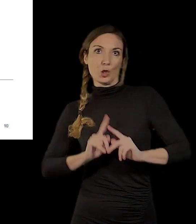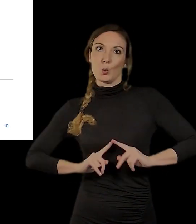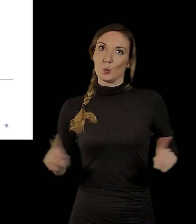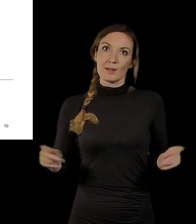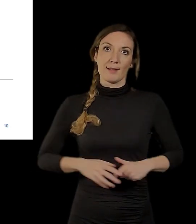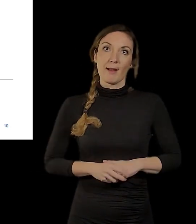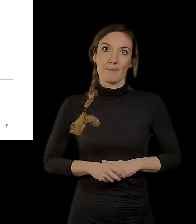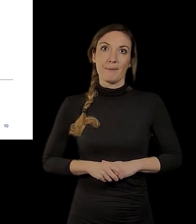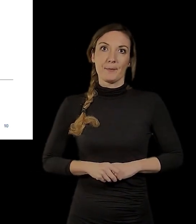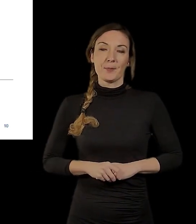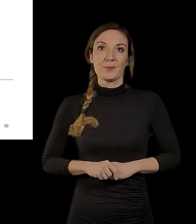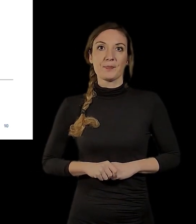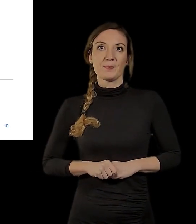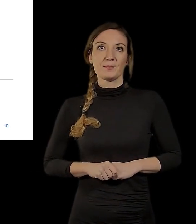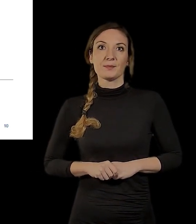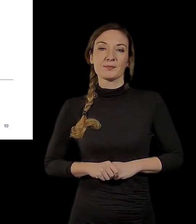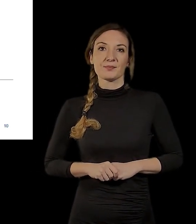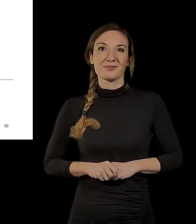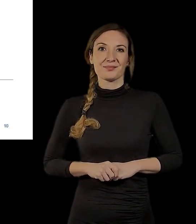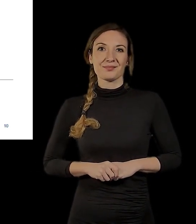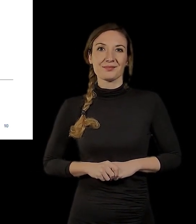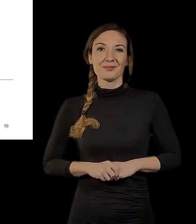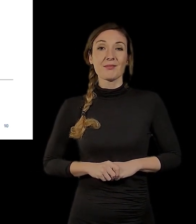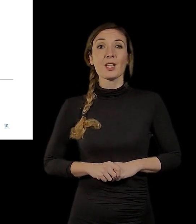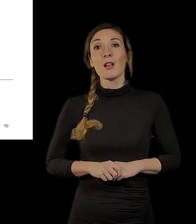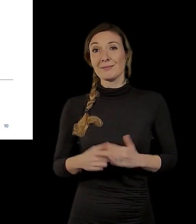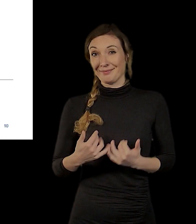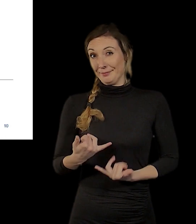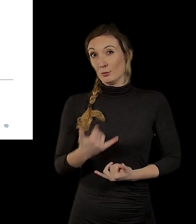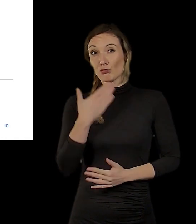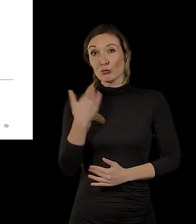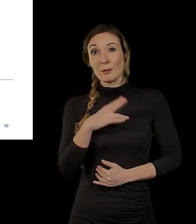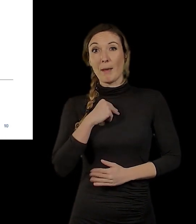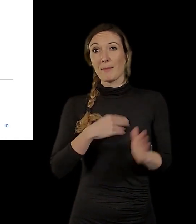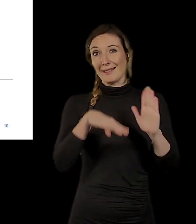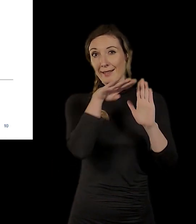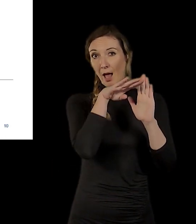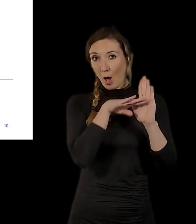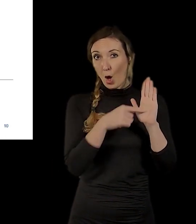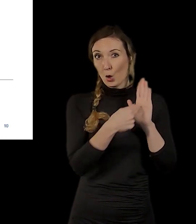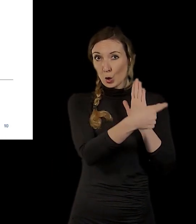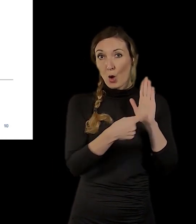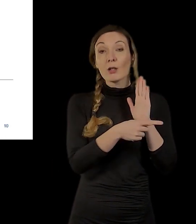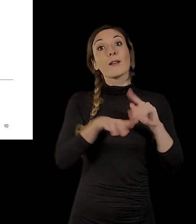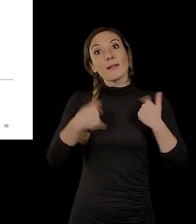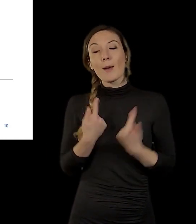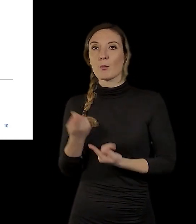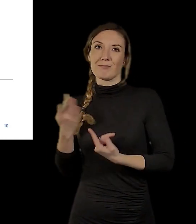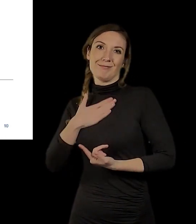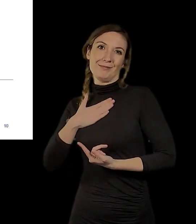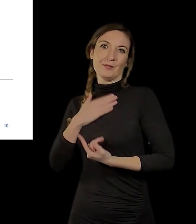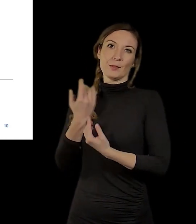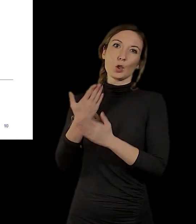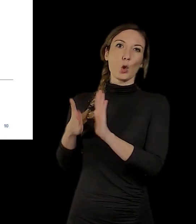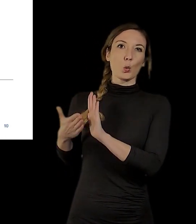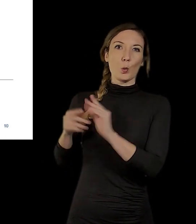that we have in those buildings will be prepared for possible use for electromobility.